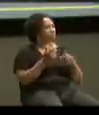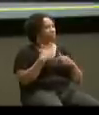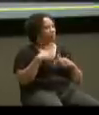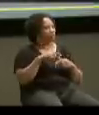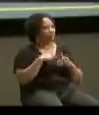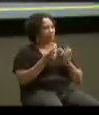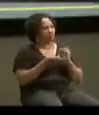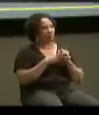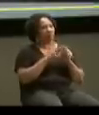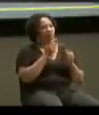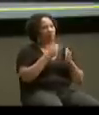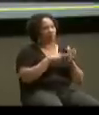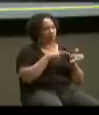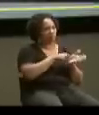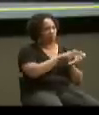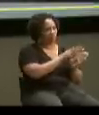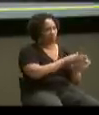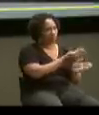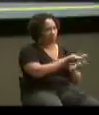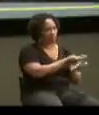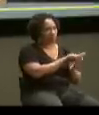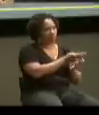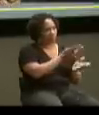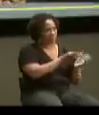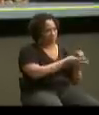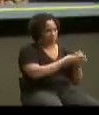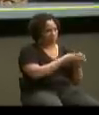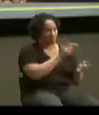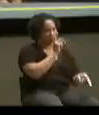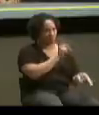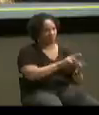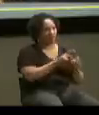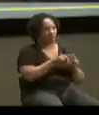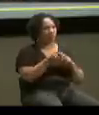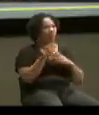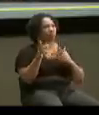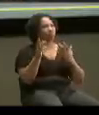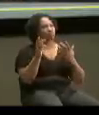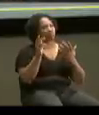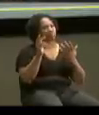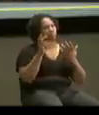AND SERVICES TO OURSELVES, WE SAVE TAXPAYER DOLLARS, MITIGATE